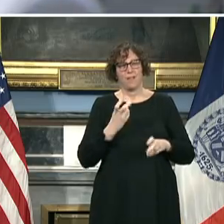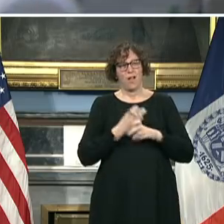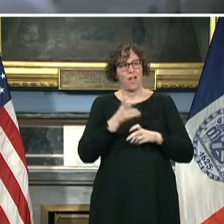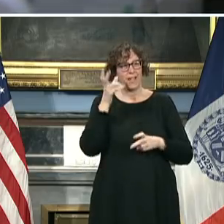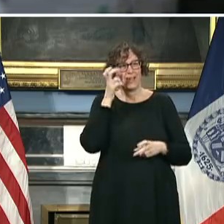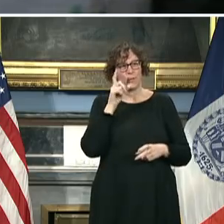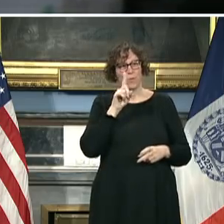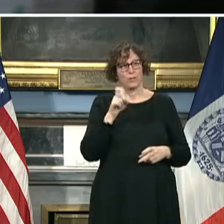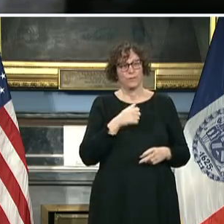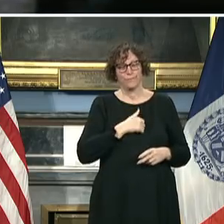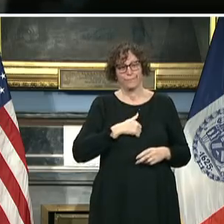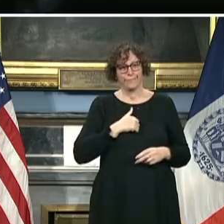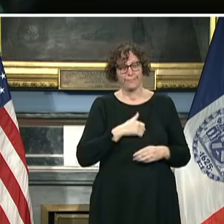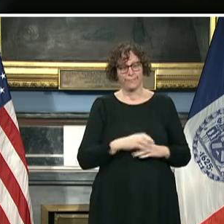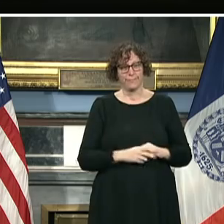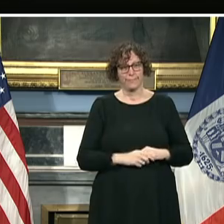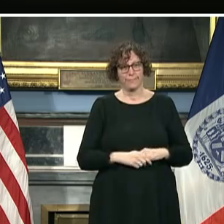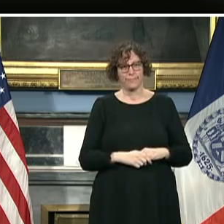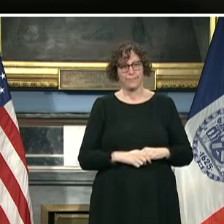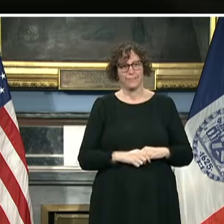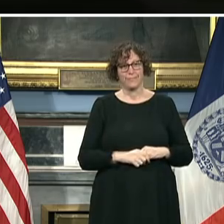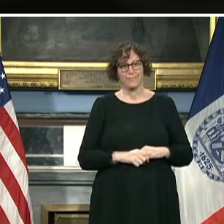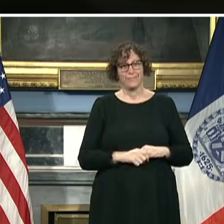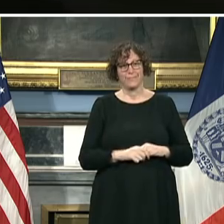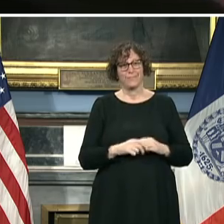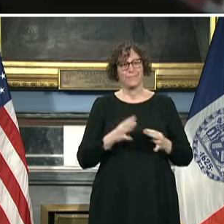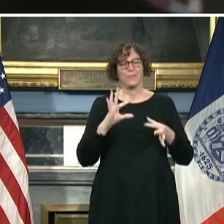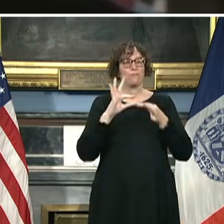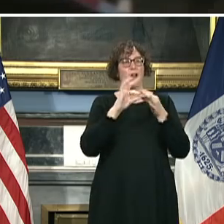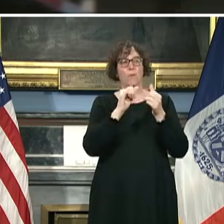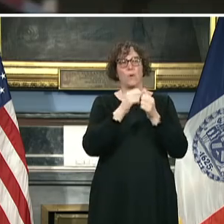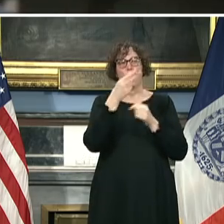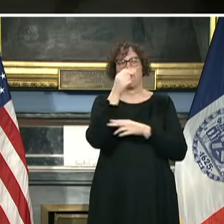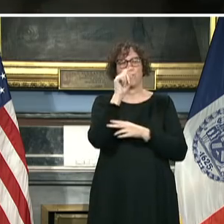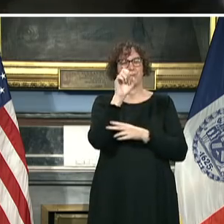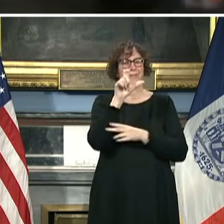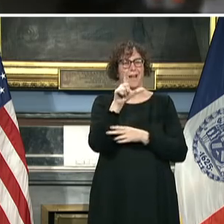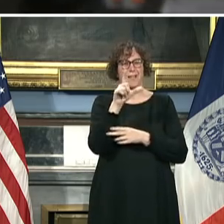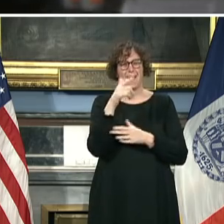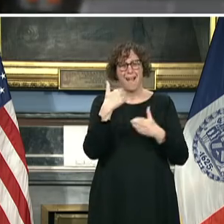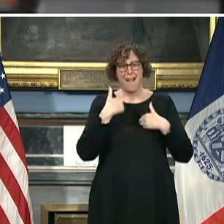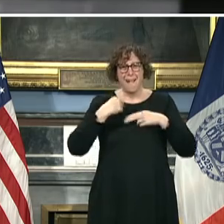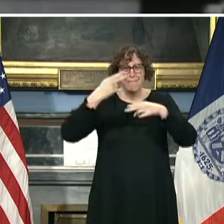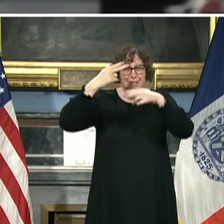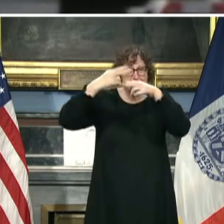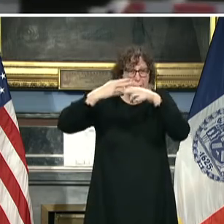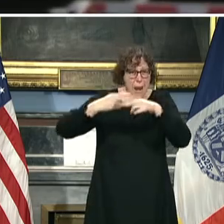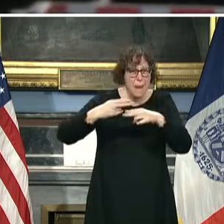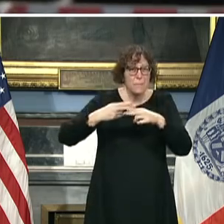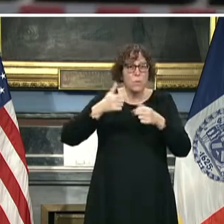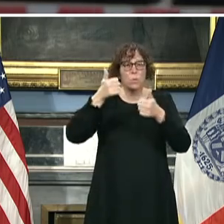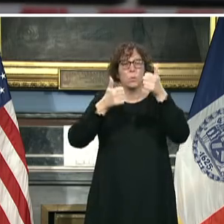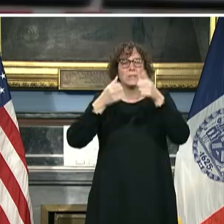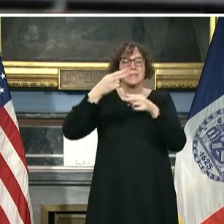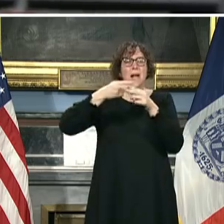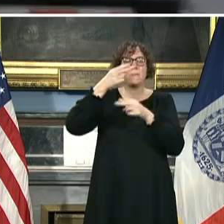ABOUT WHAT OTHER